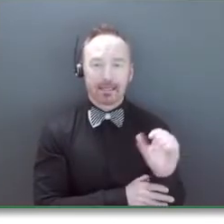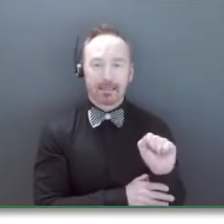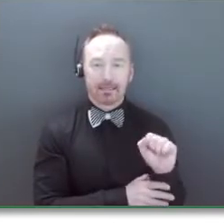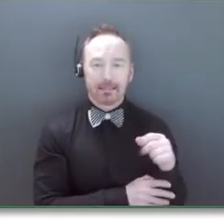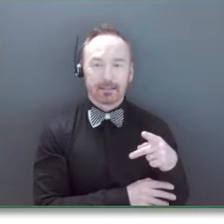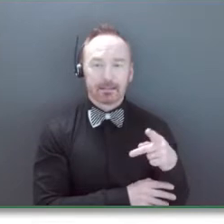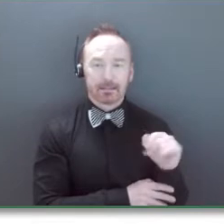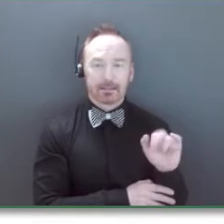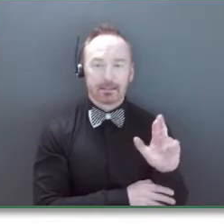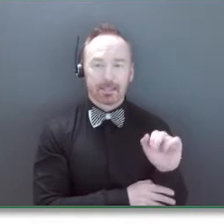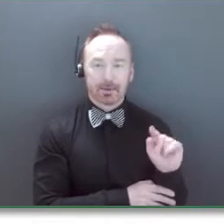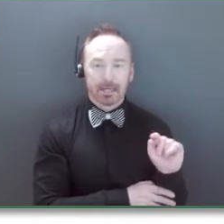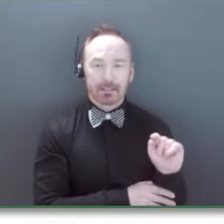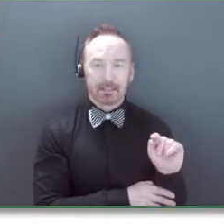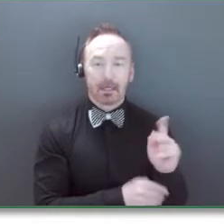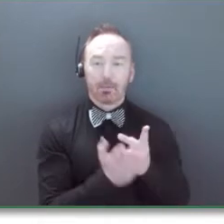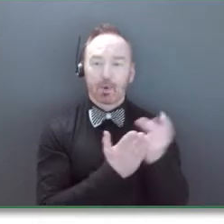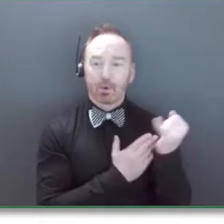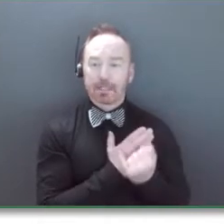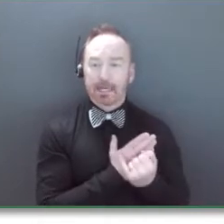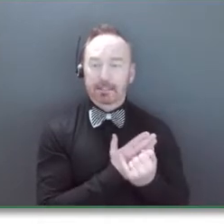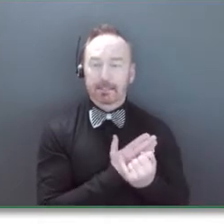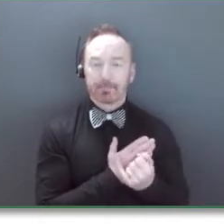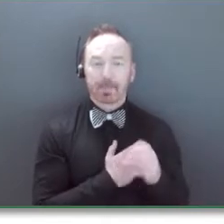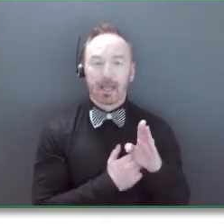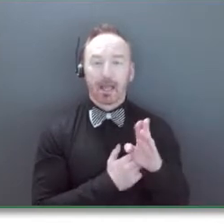Brad tragically passed away last year.